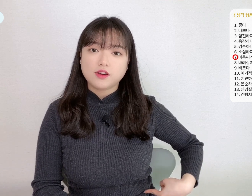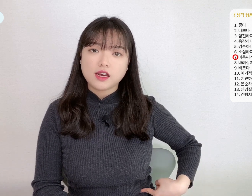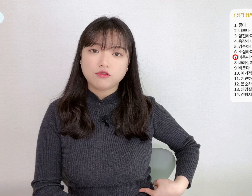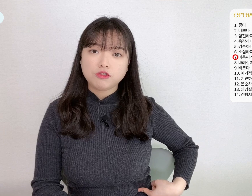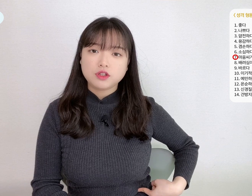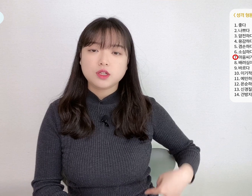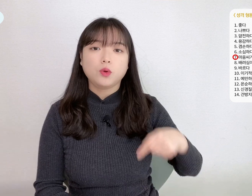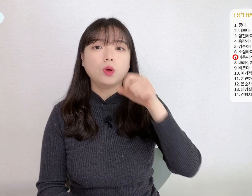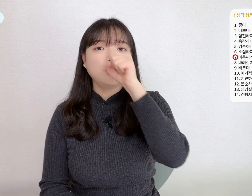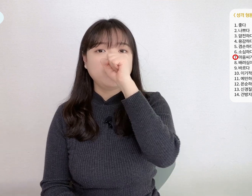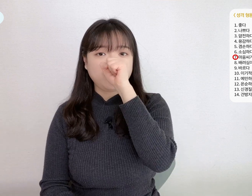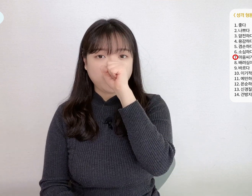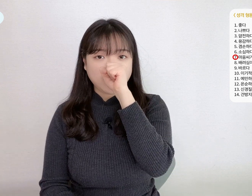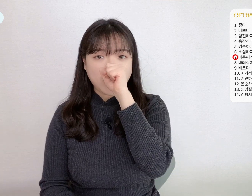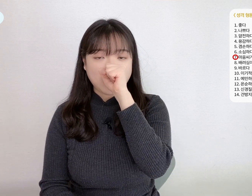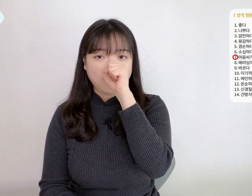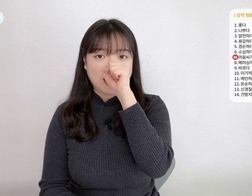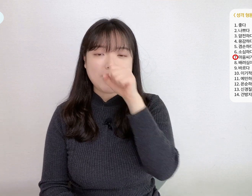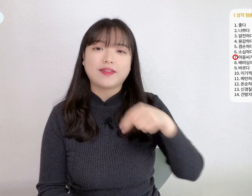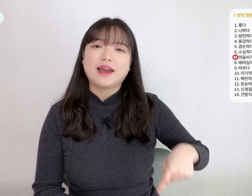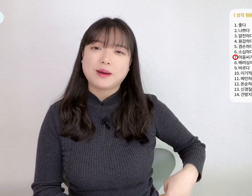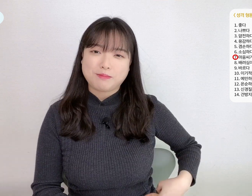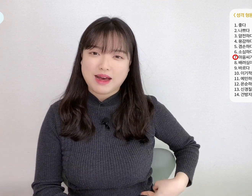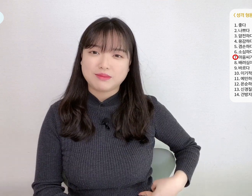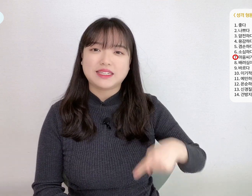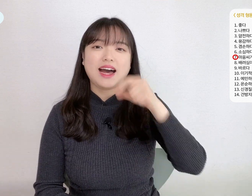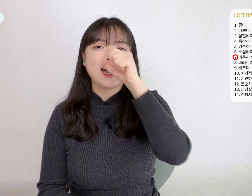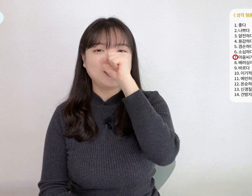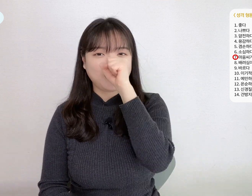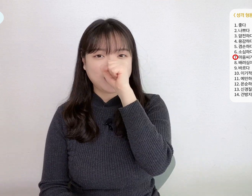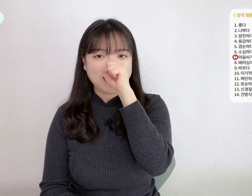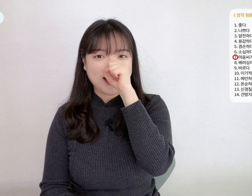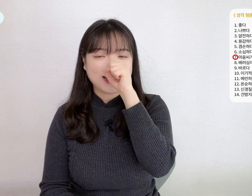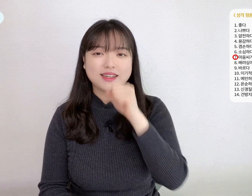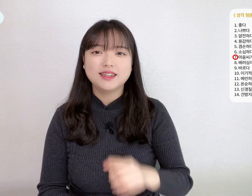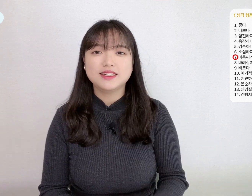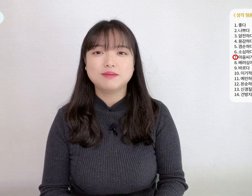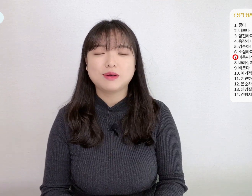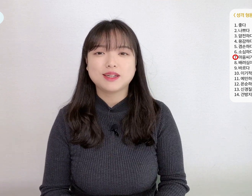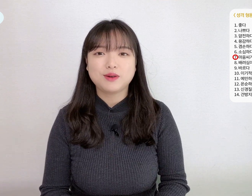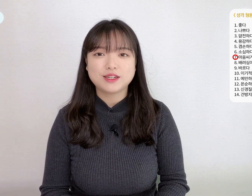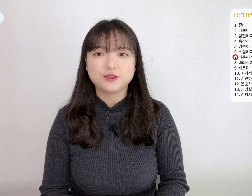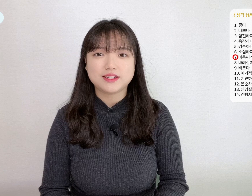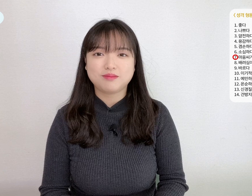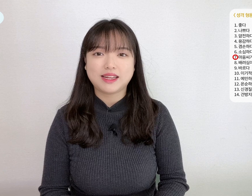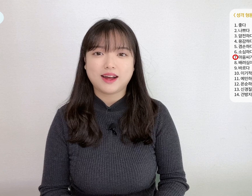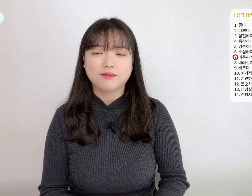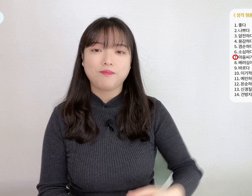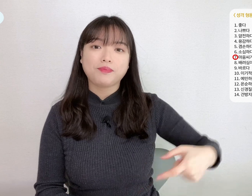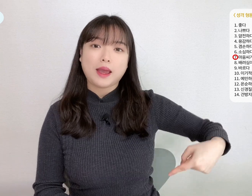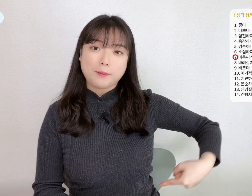If you poke here and say [Good], it can be used to mean [I have a good heart].